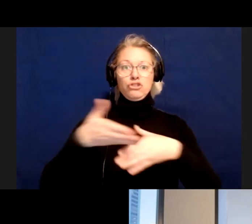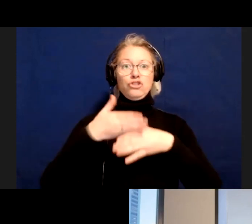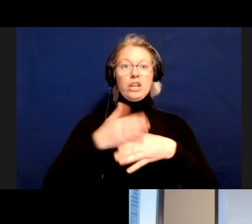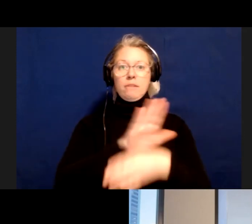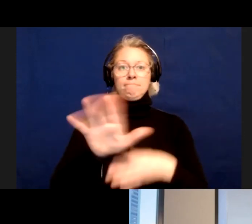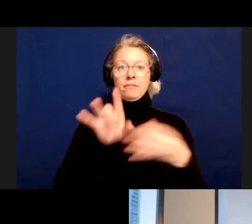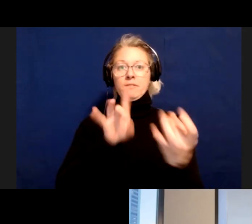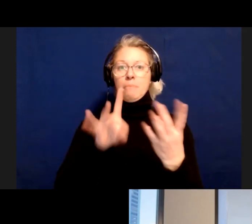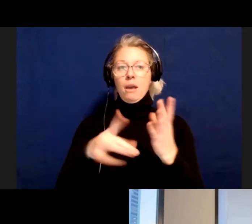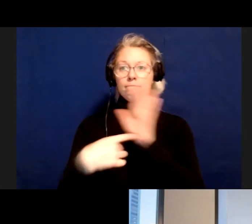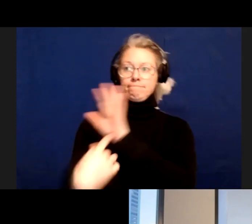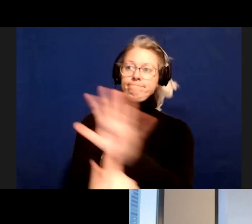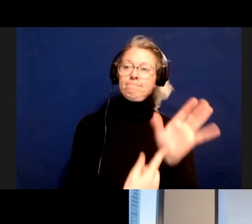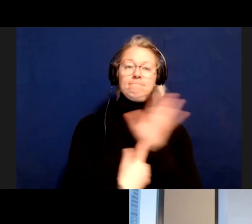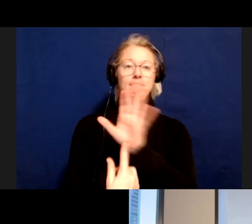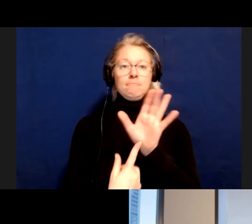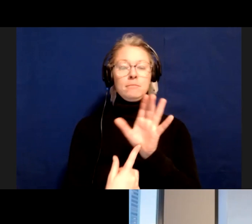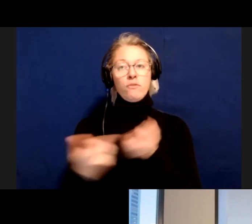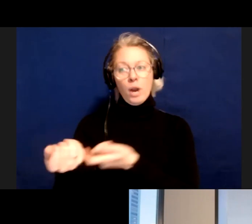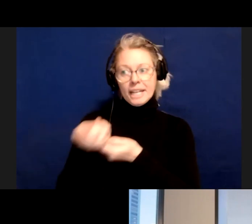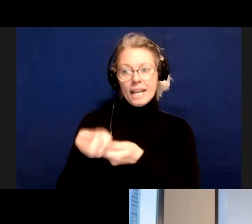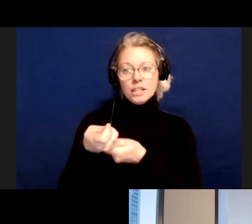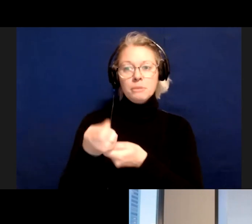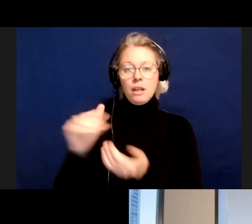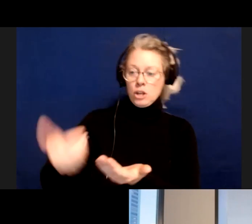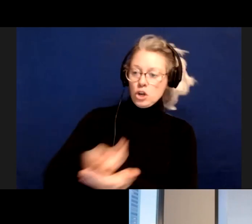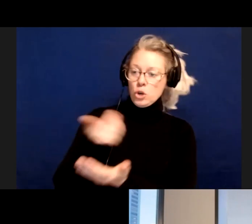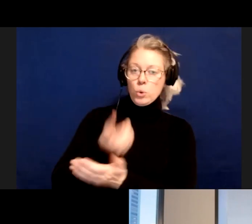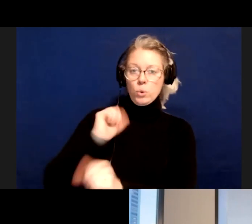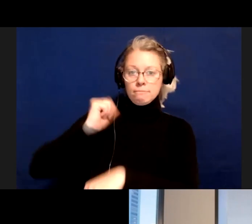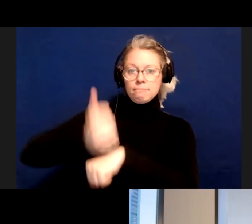of our engagement process for re-imagining and co-designing, the Operating Grant Program